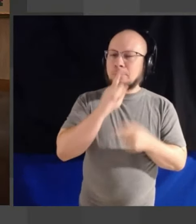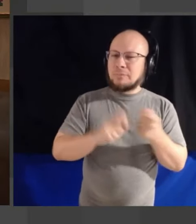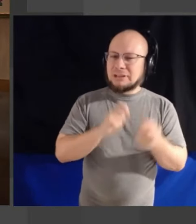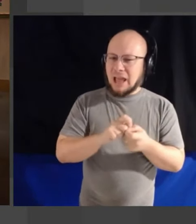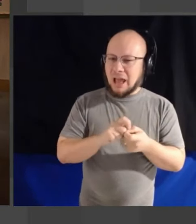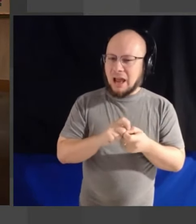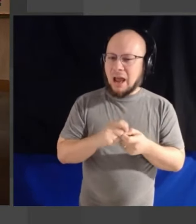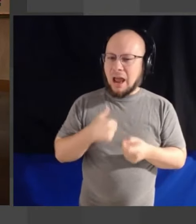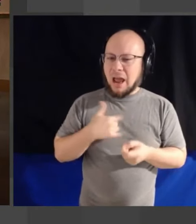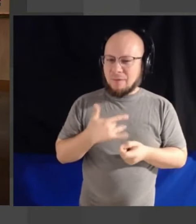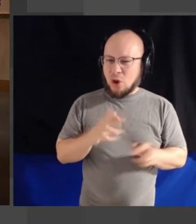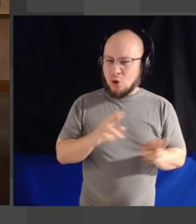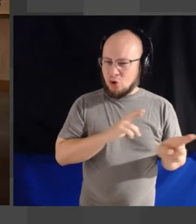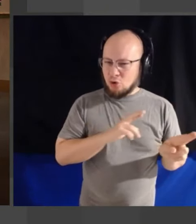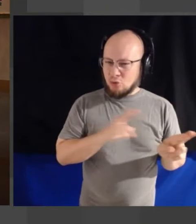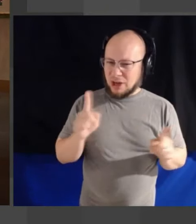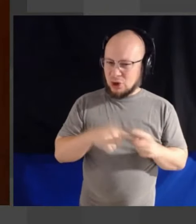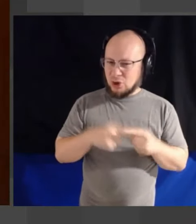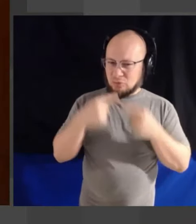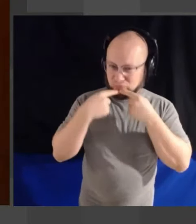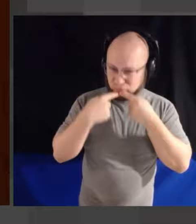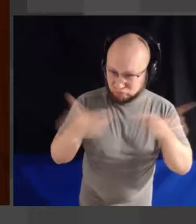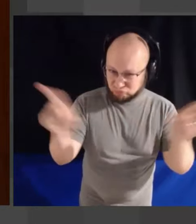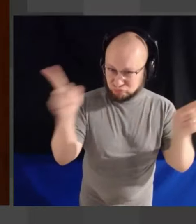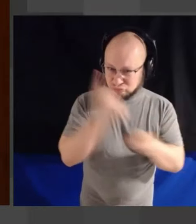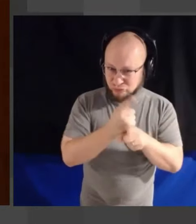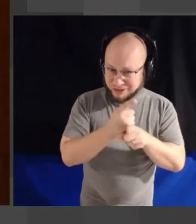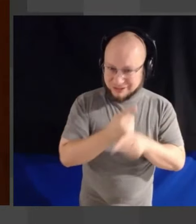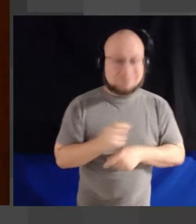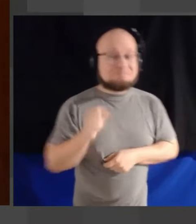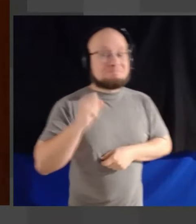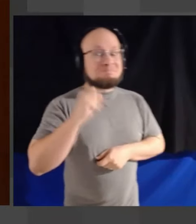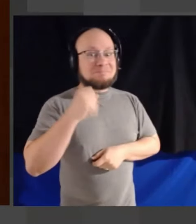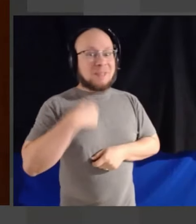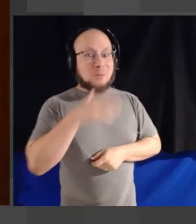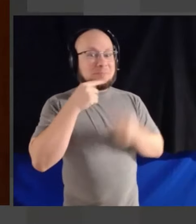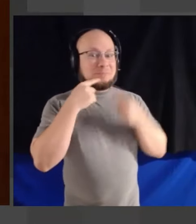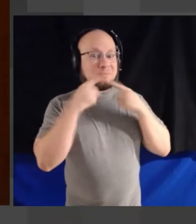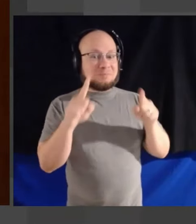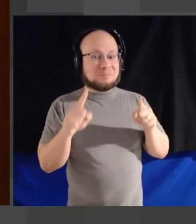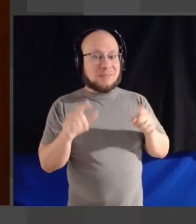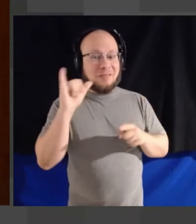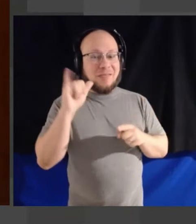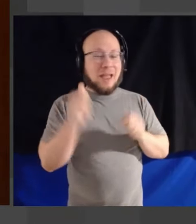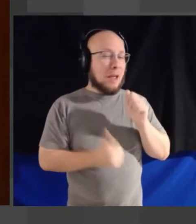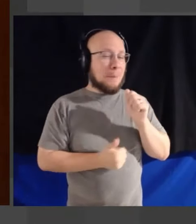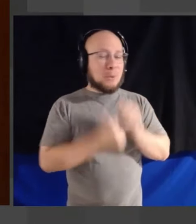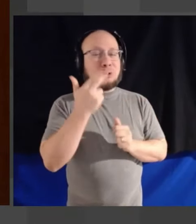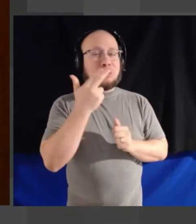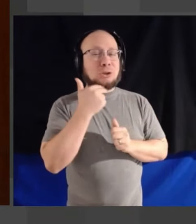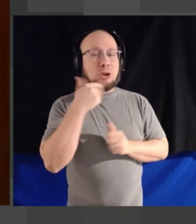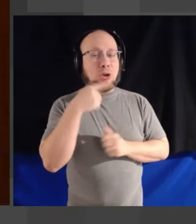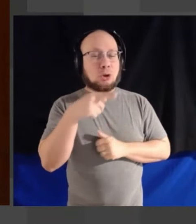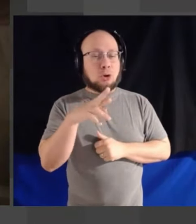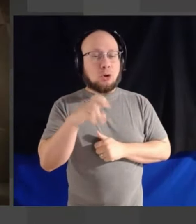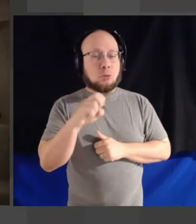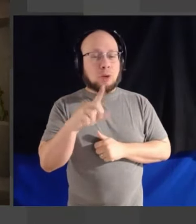SHOW. THREE OR FOUR TIMES. SO ARE YOU GOING TO TELL US ABOUT IT NOW. YES.